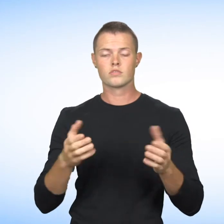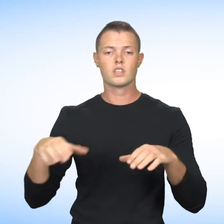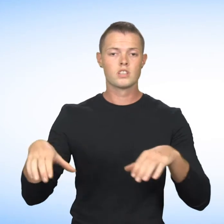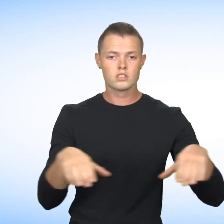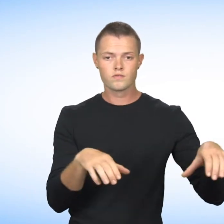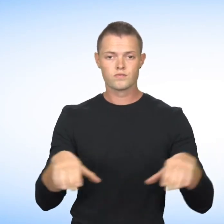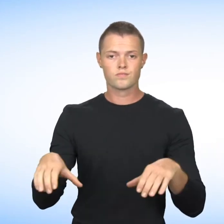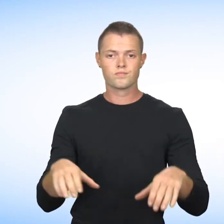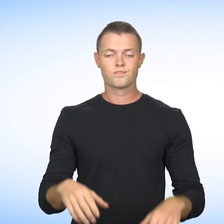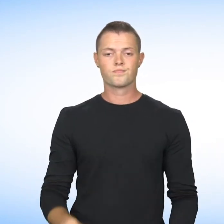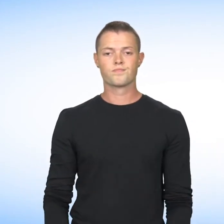Services and activities :